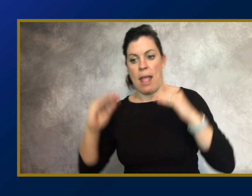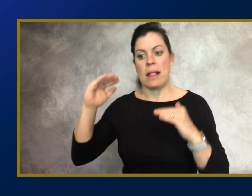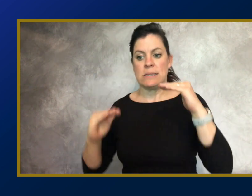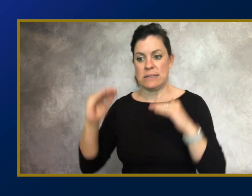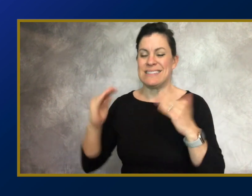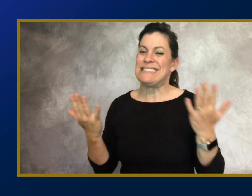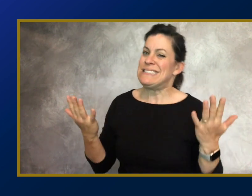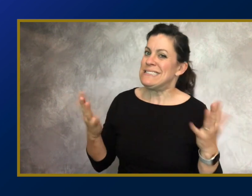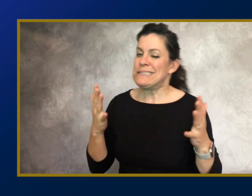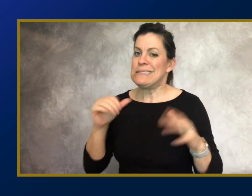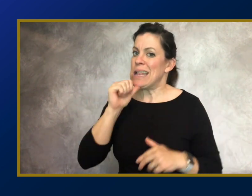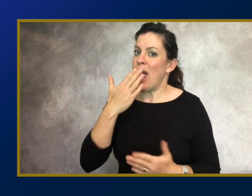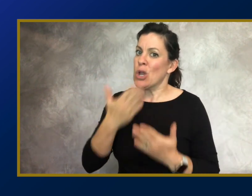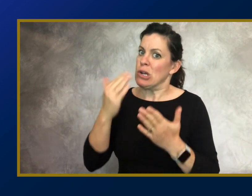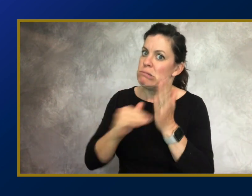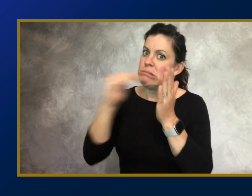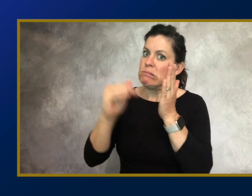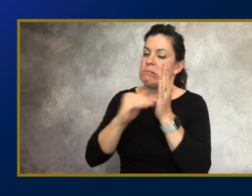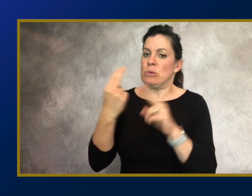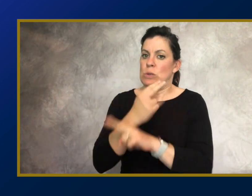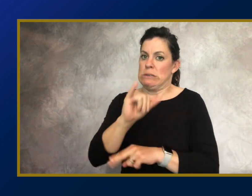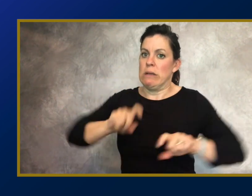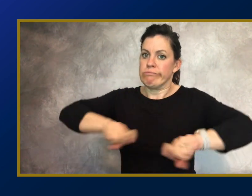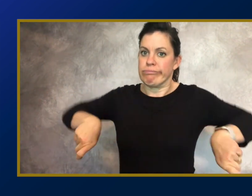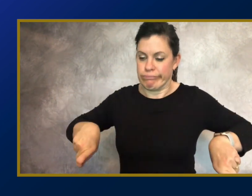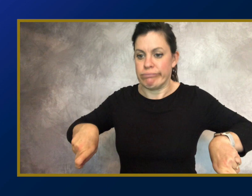sometimes it looks like they have some issues with behavior. So, if you think about a child in the